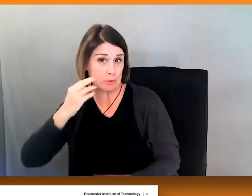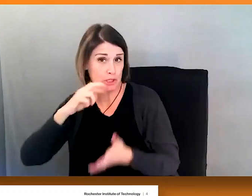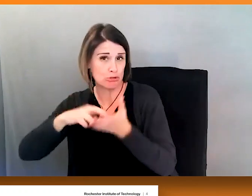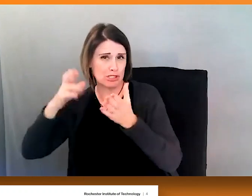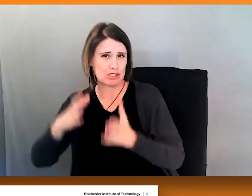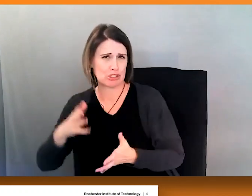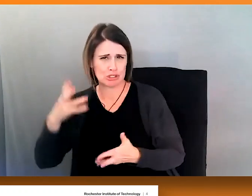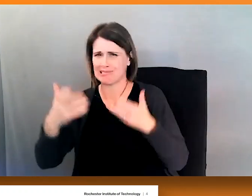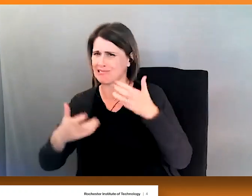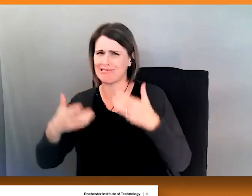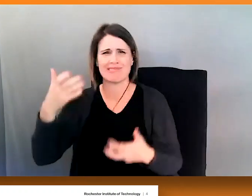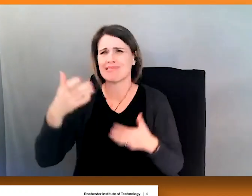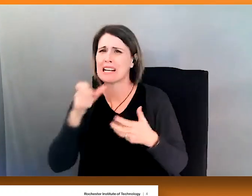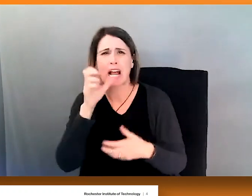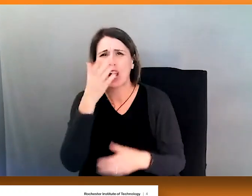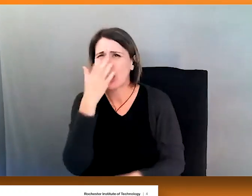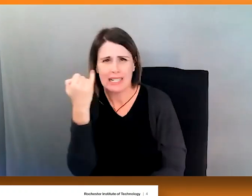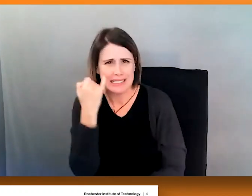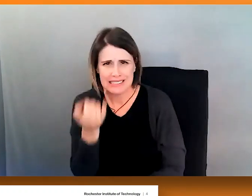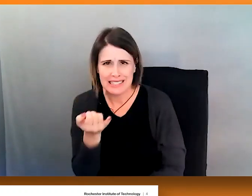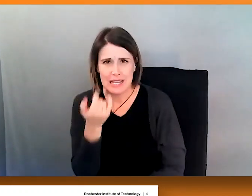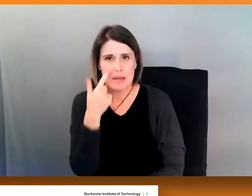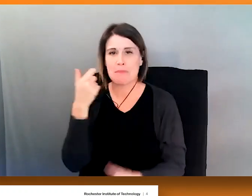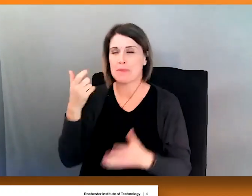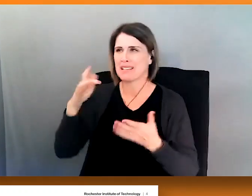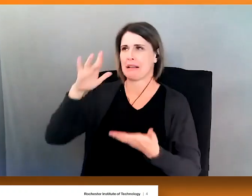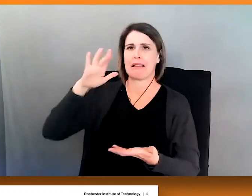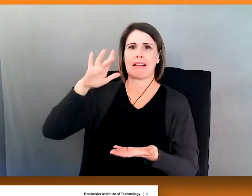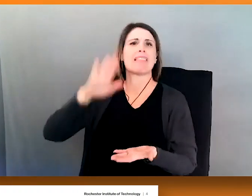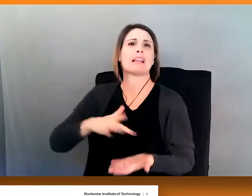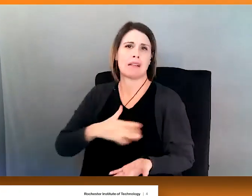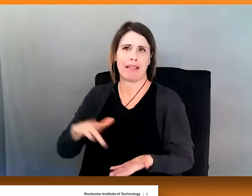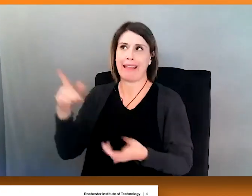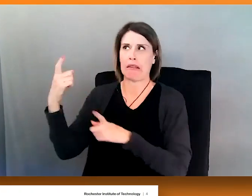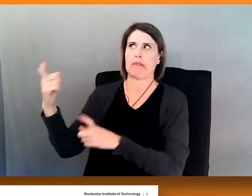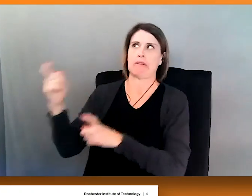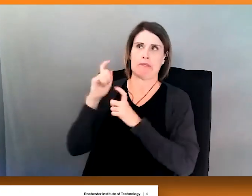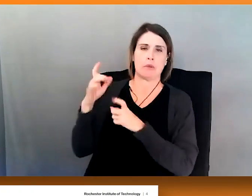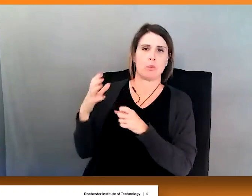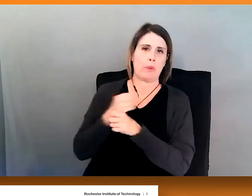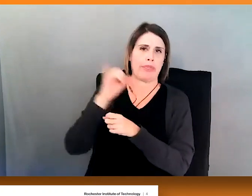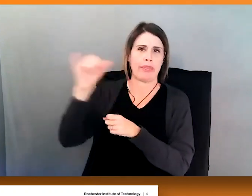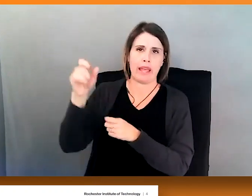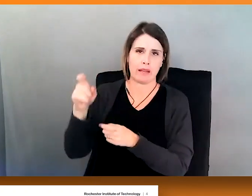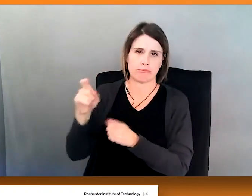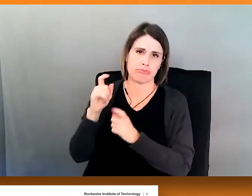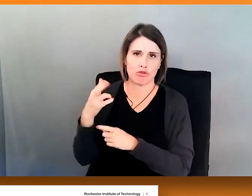because you're lowering your chances of being successful. So focus your search.